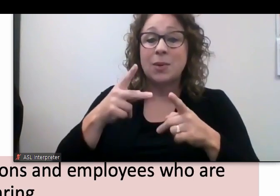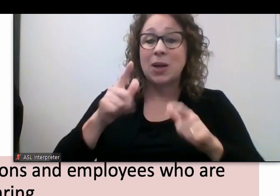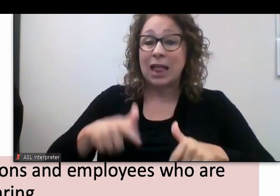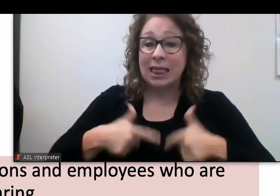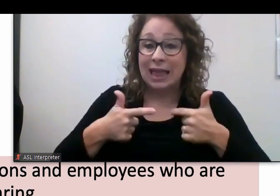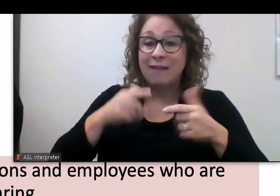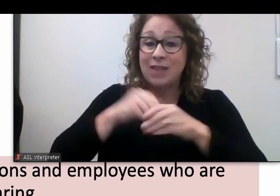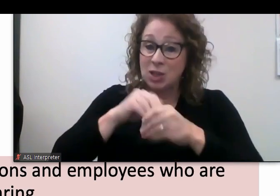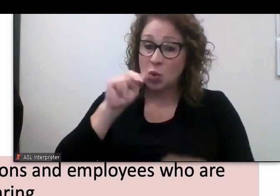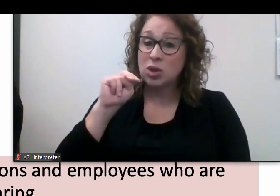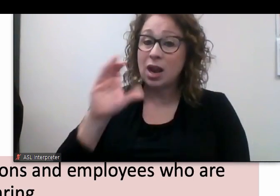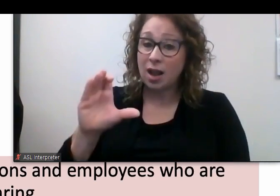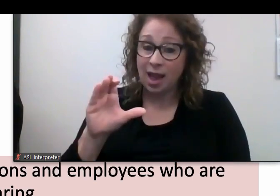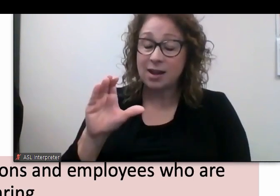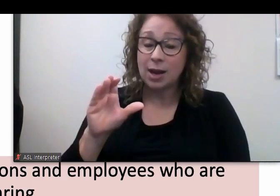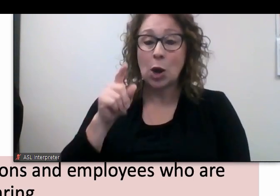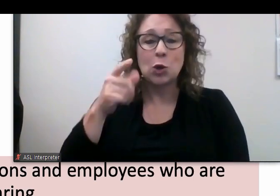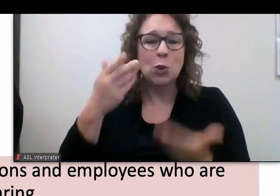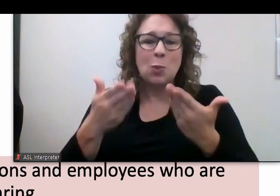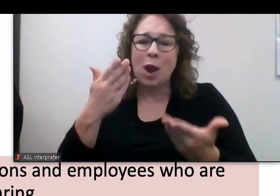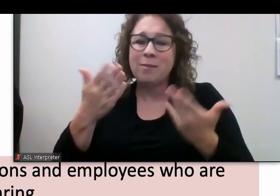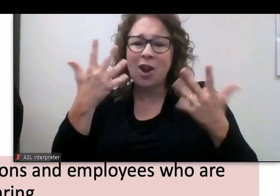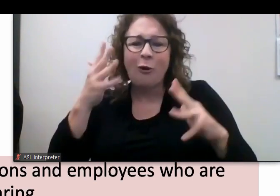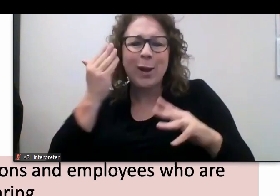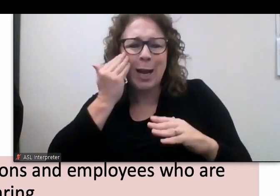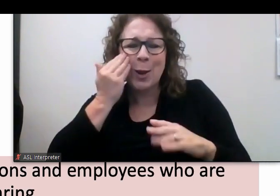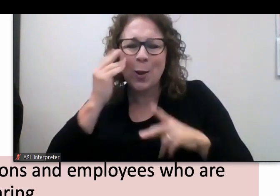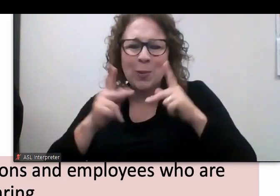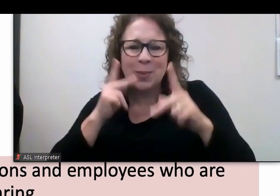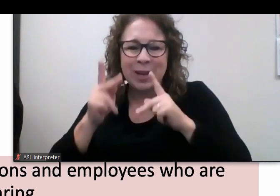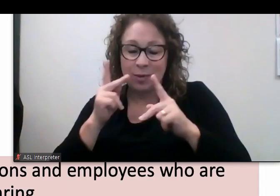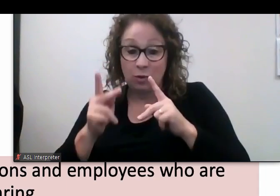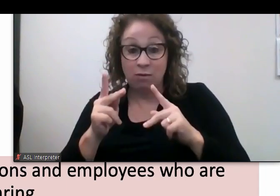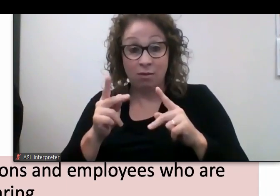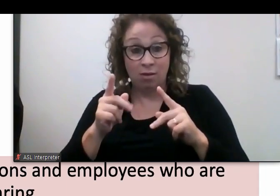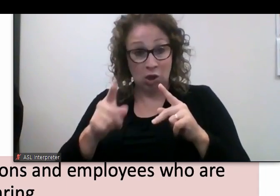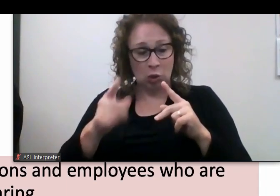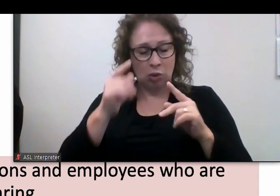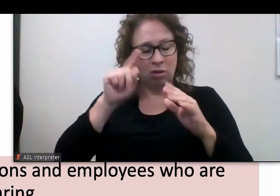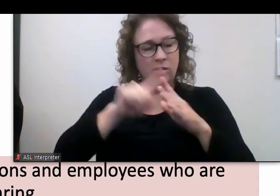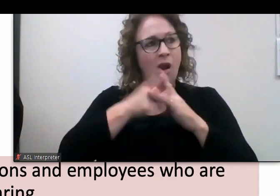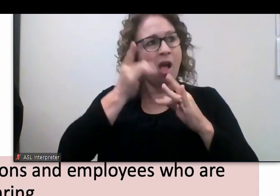so you probably already have connections, and once you start thinking about this, or marketing,